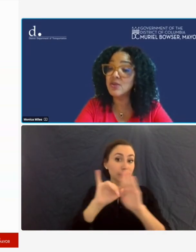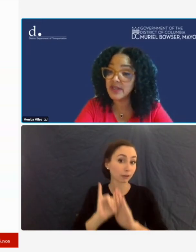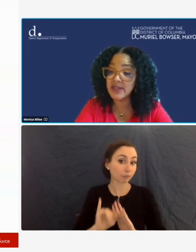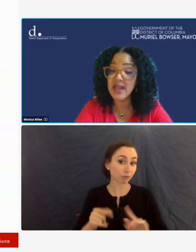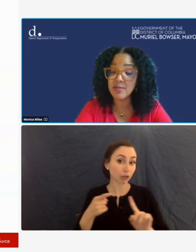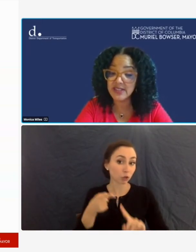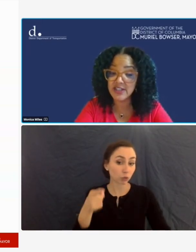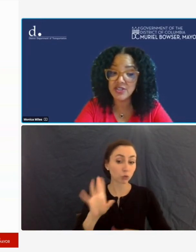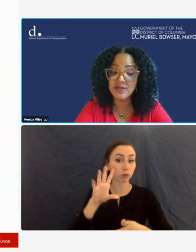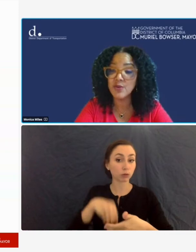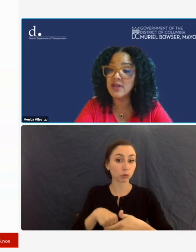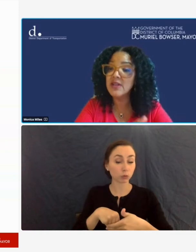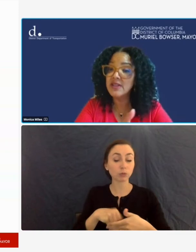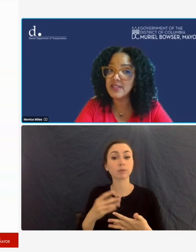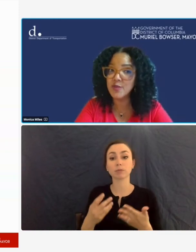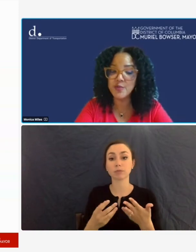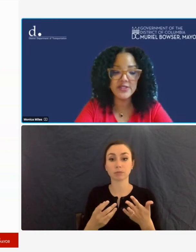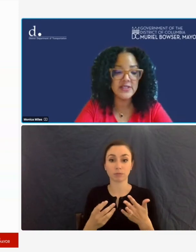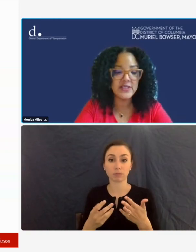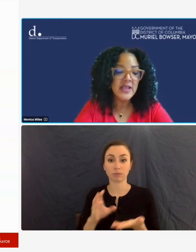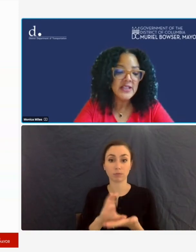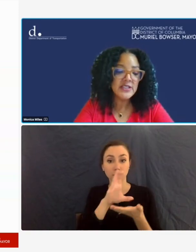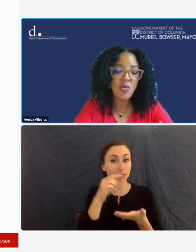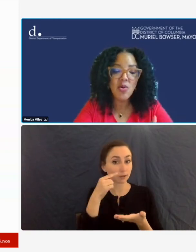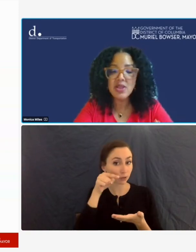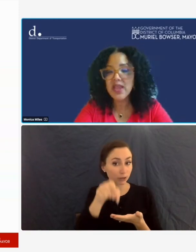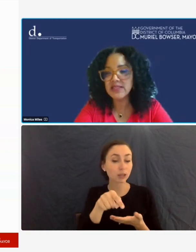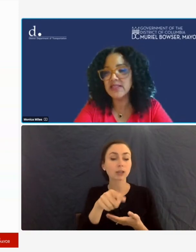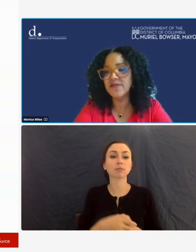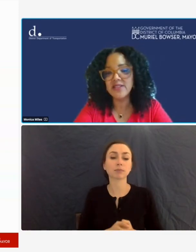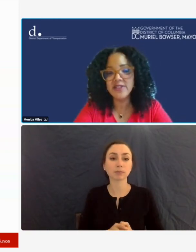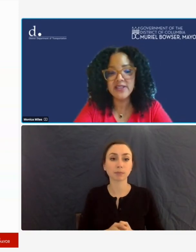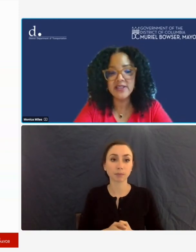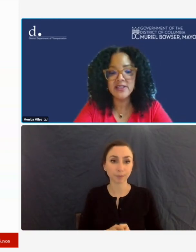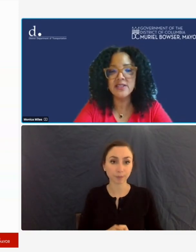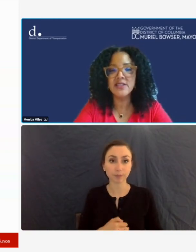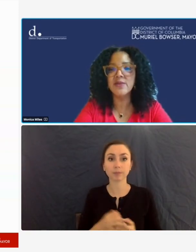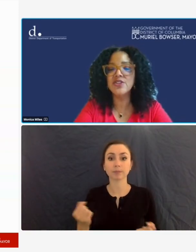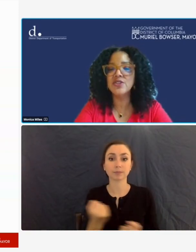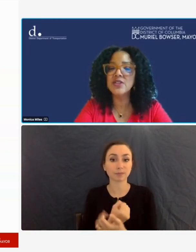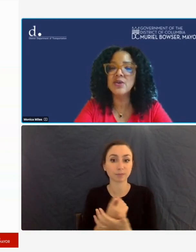in compensation for these purposes so all of that stuff has to be taken into consideration so